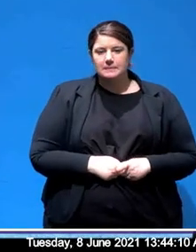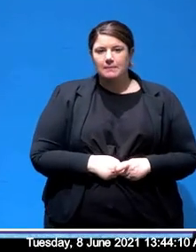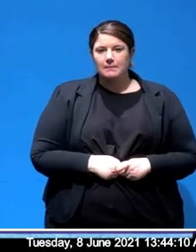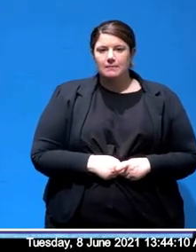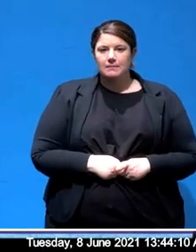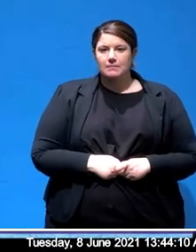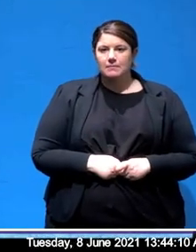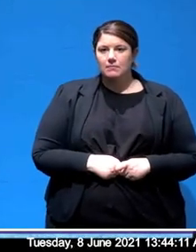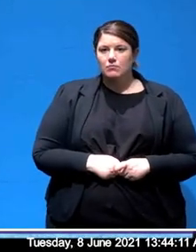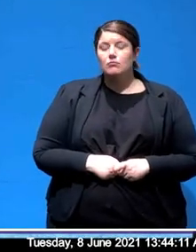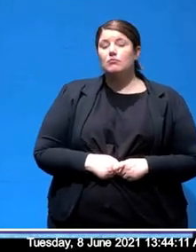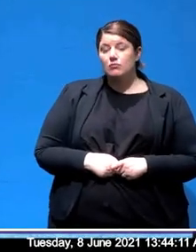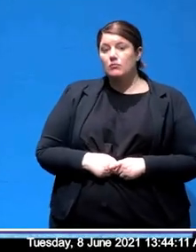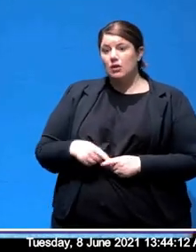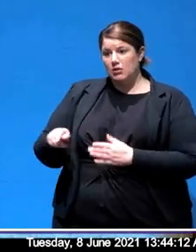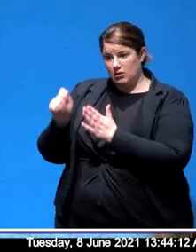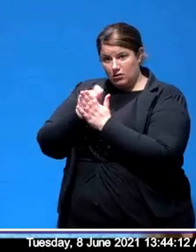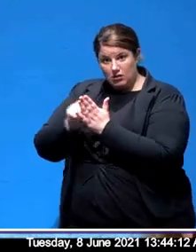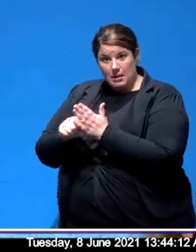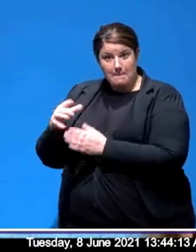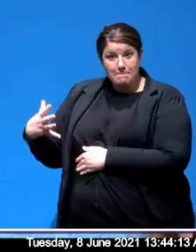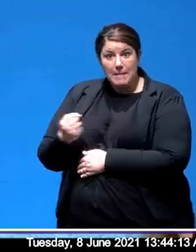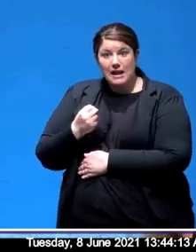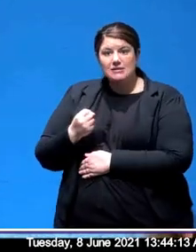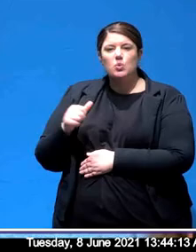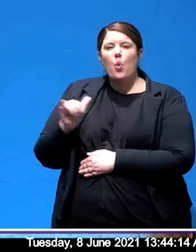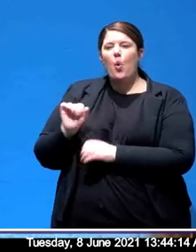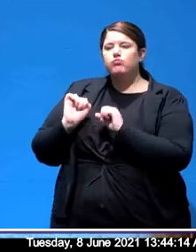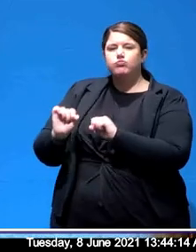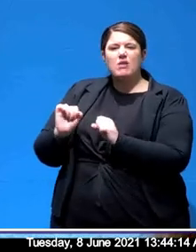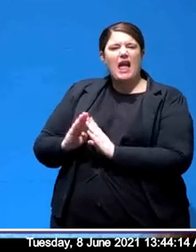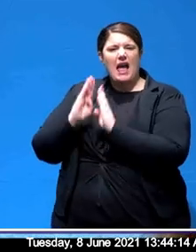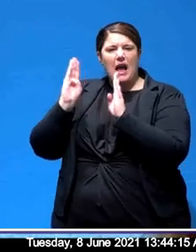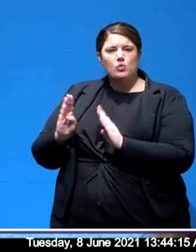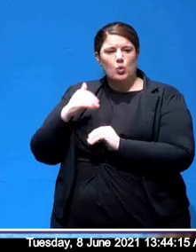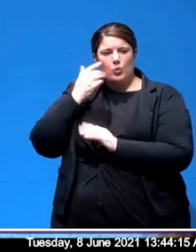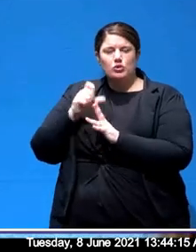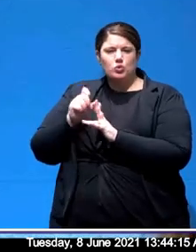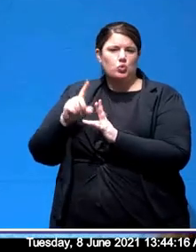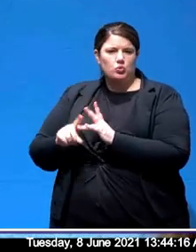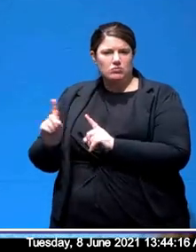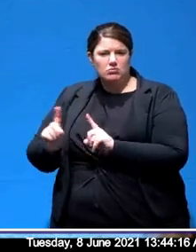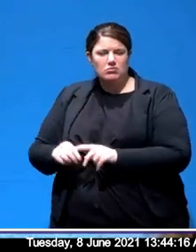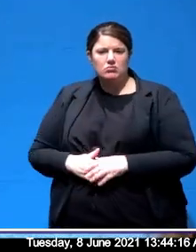Was that a formal requirement or was it just a cultural adaptation that those hand overs would occur?